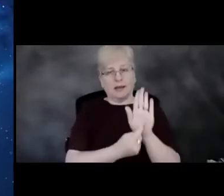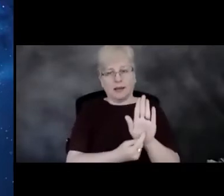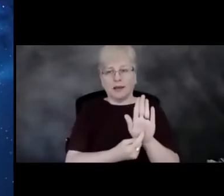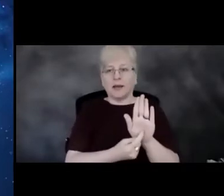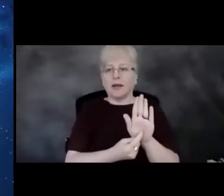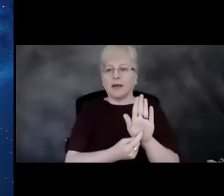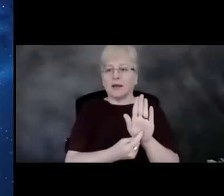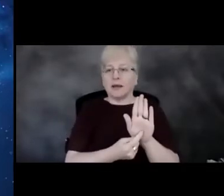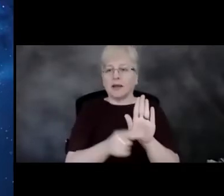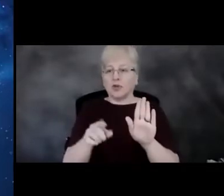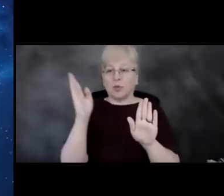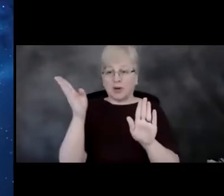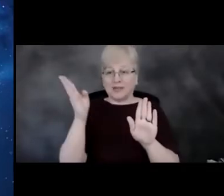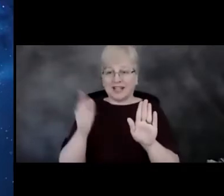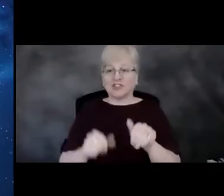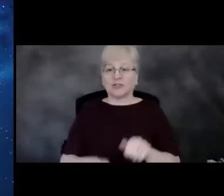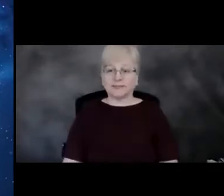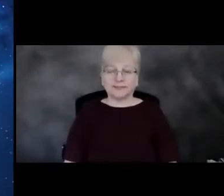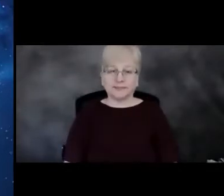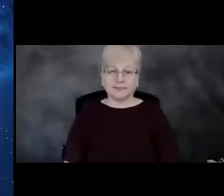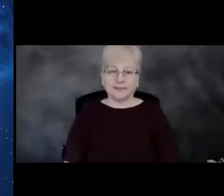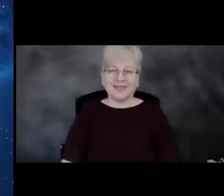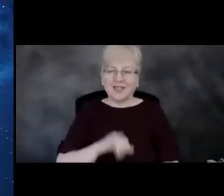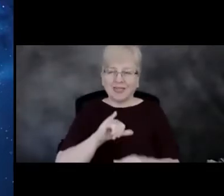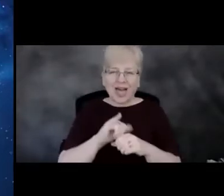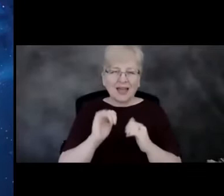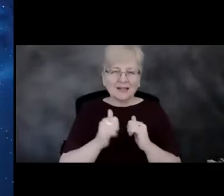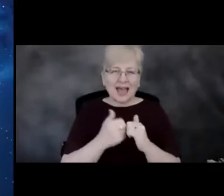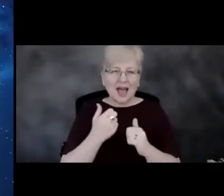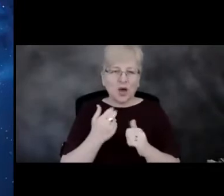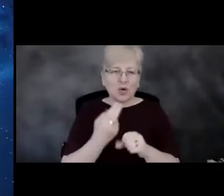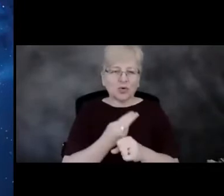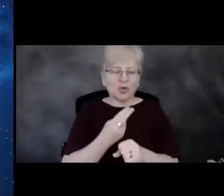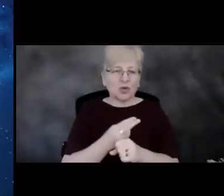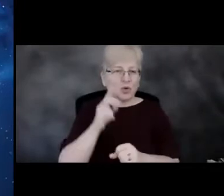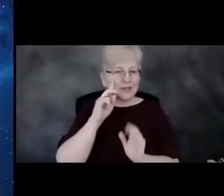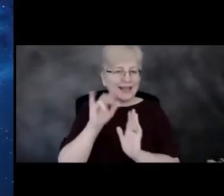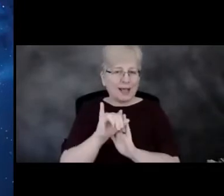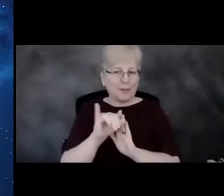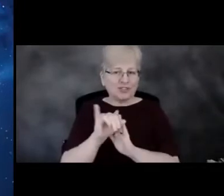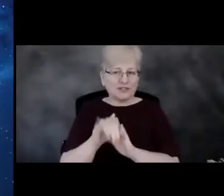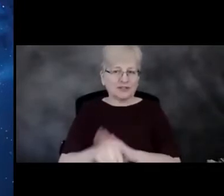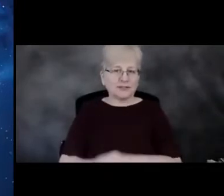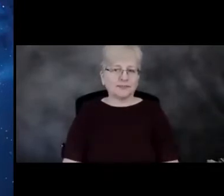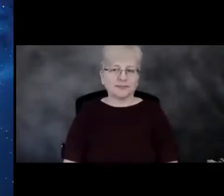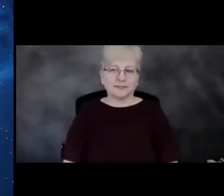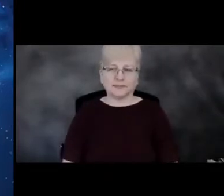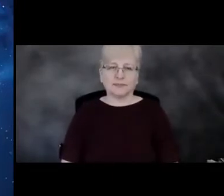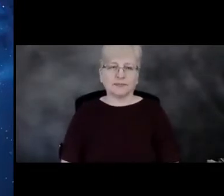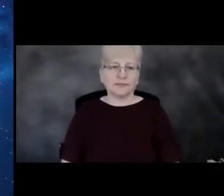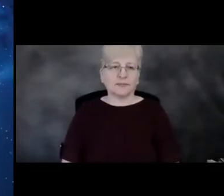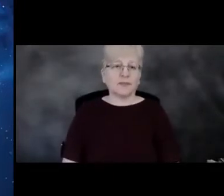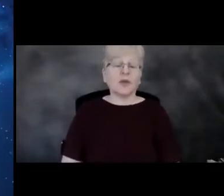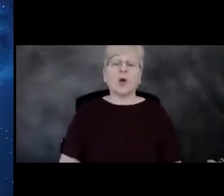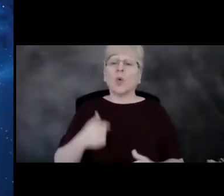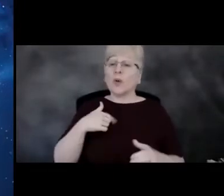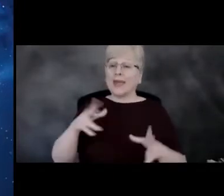16:50:53 So that's images. The images that we allow within an eye poster or JPEG PNG.